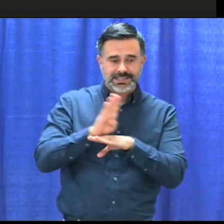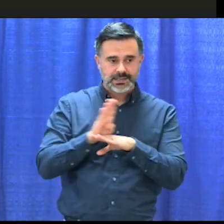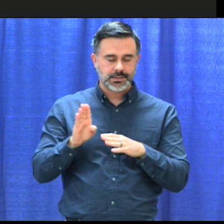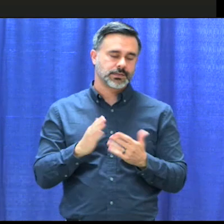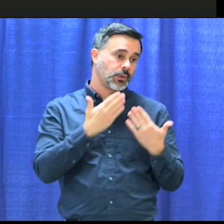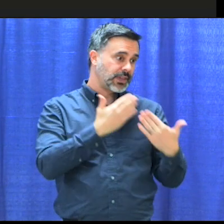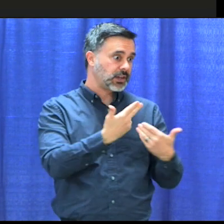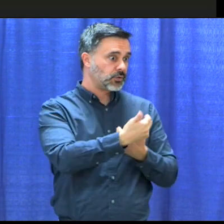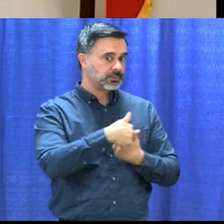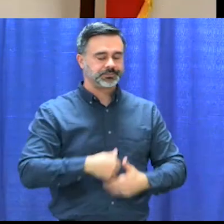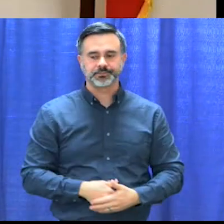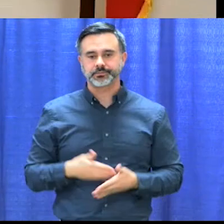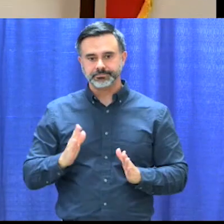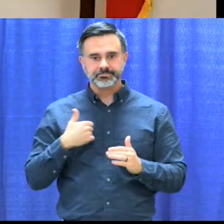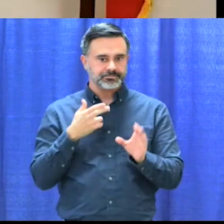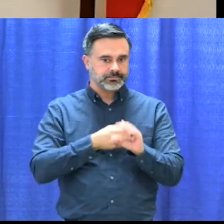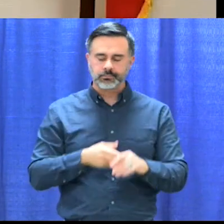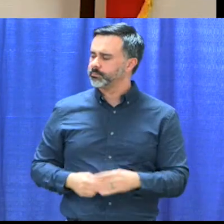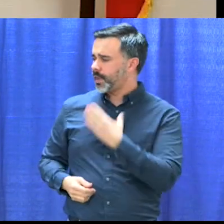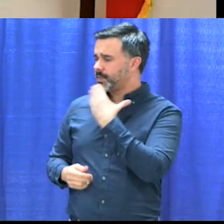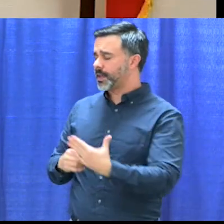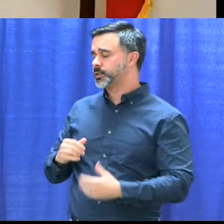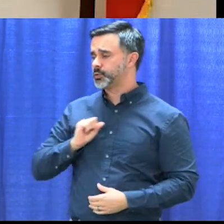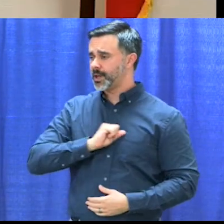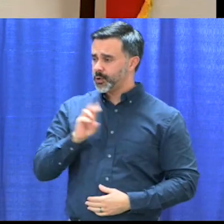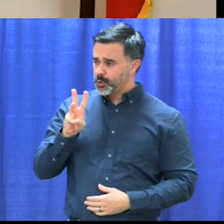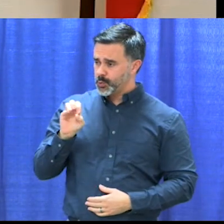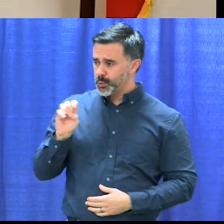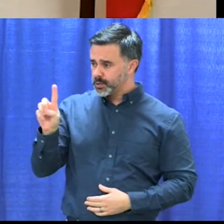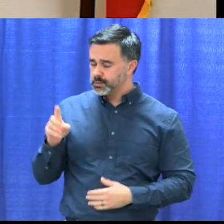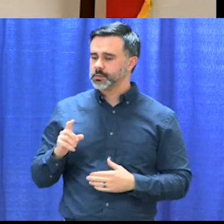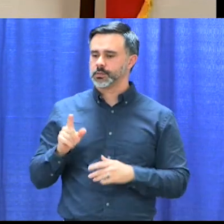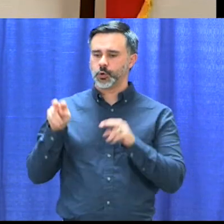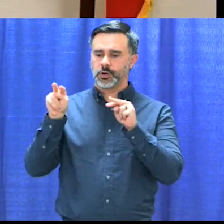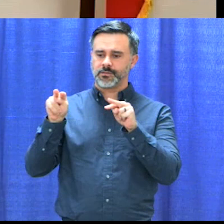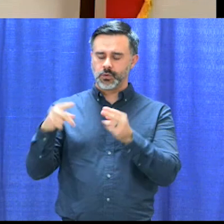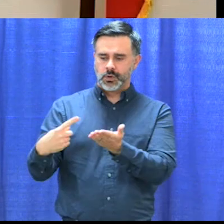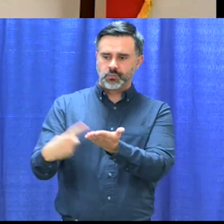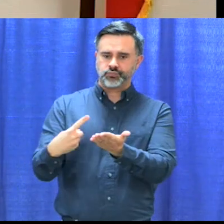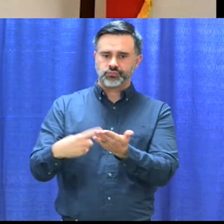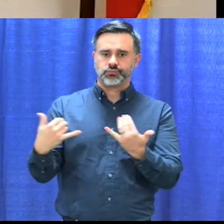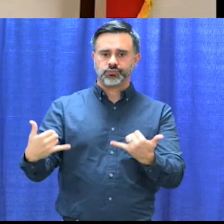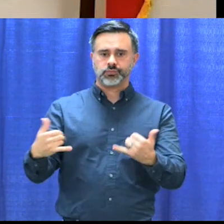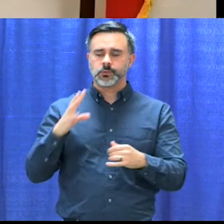[Thurmond speaking] Thank you Senator Woods. And we look forward to having the opportunity today to talk about those devices that are